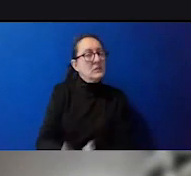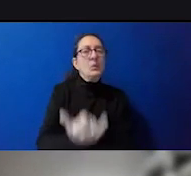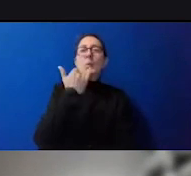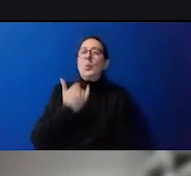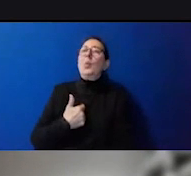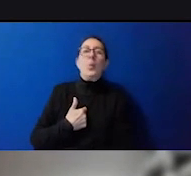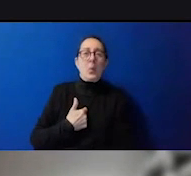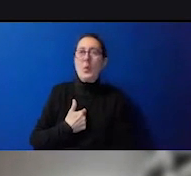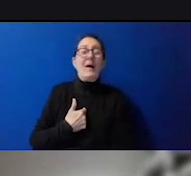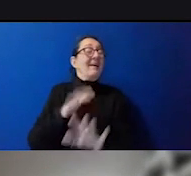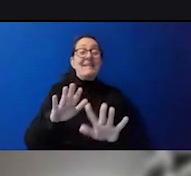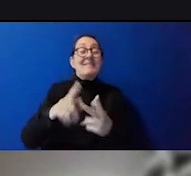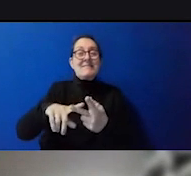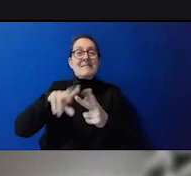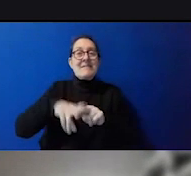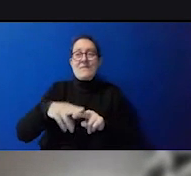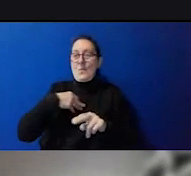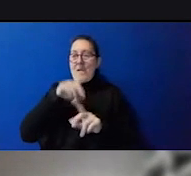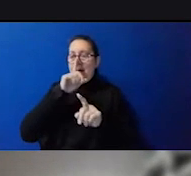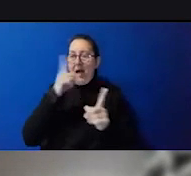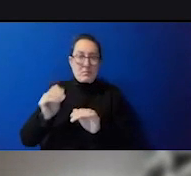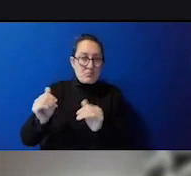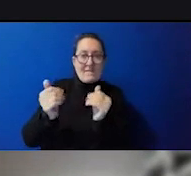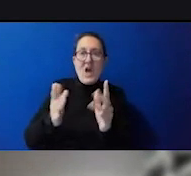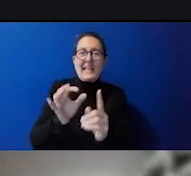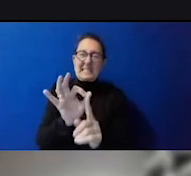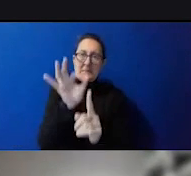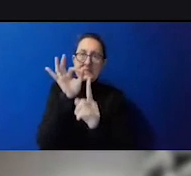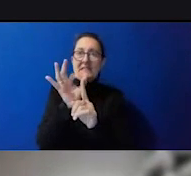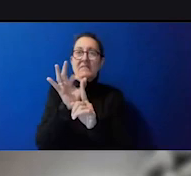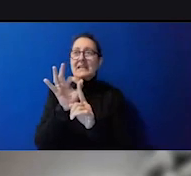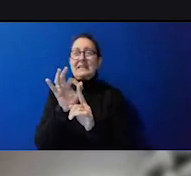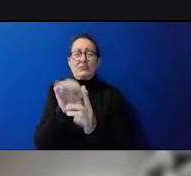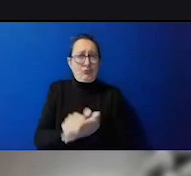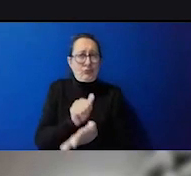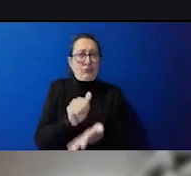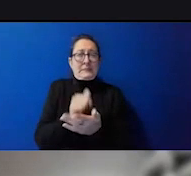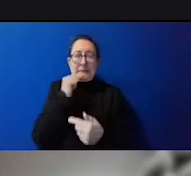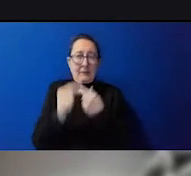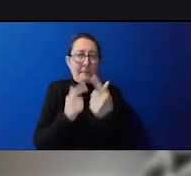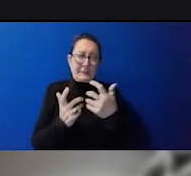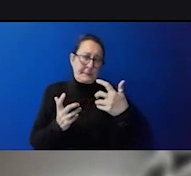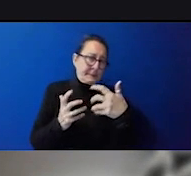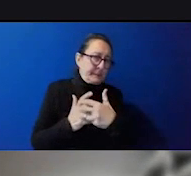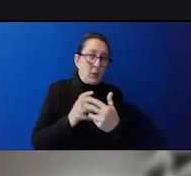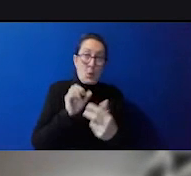are not able to uh provide very specific tailored information for a particular problem or if you